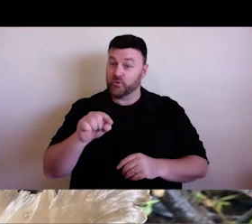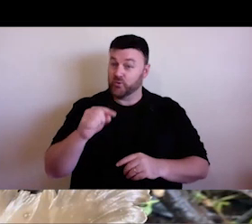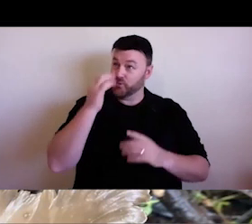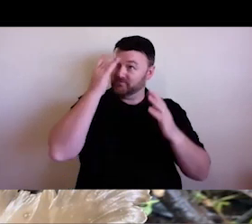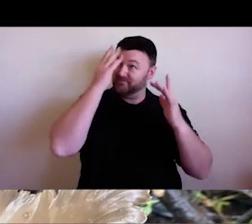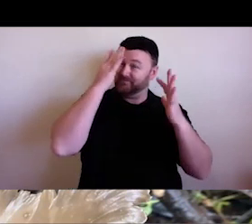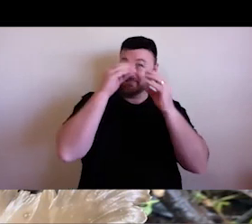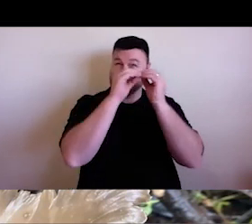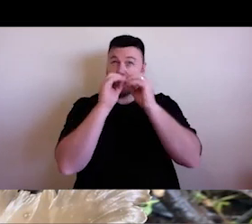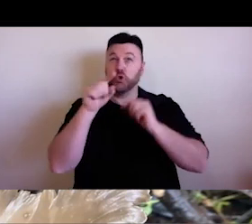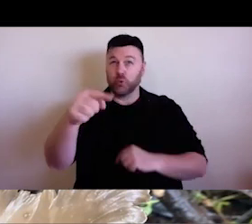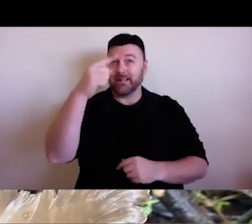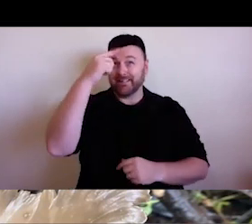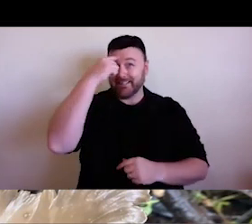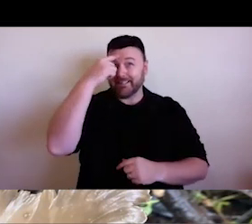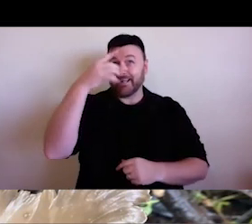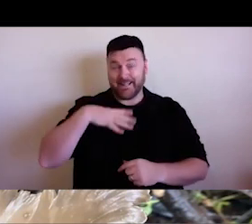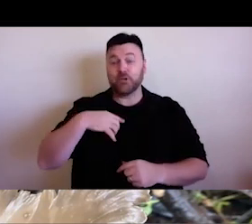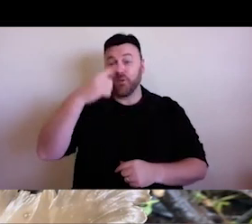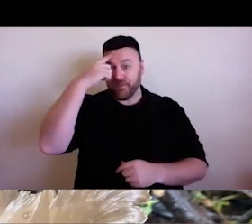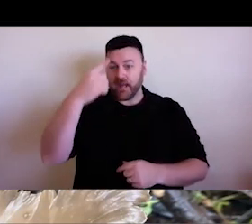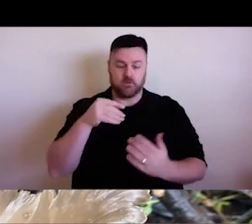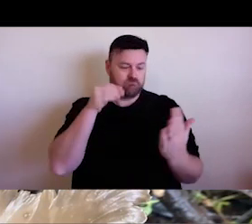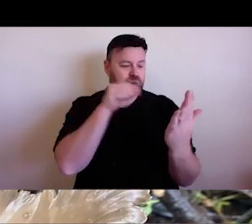be really important to have a sense of that for yourself. Of what you're